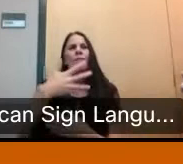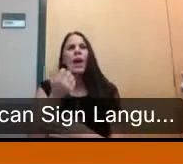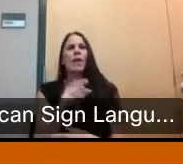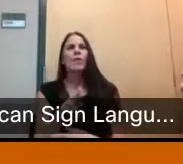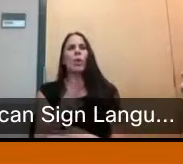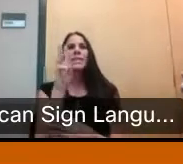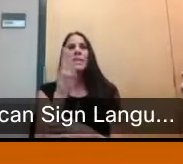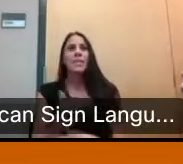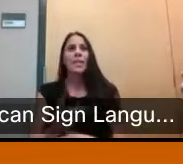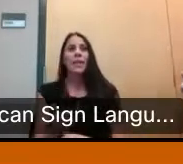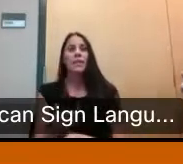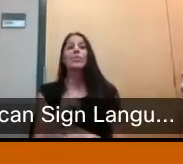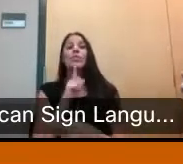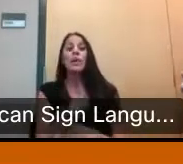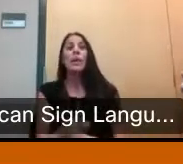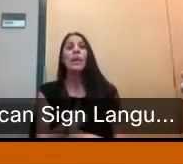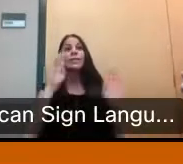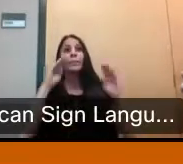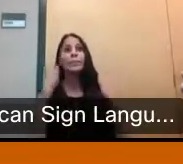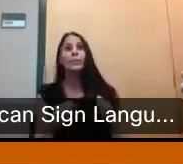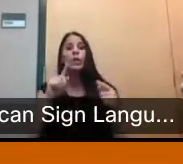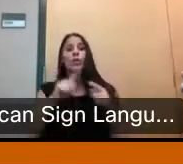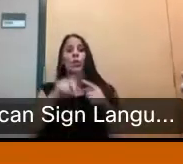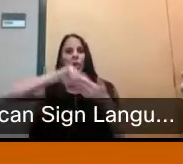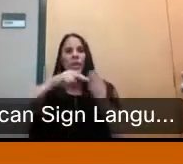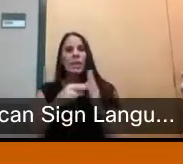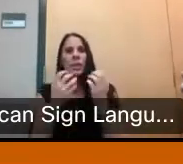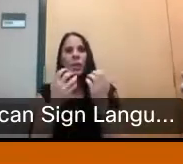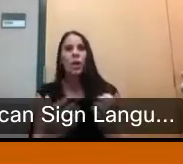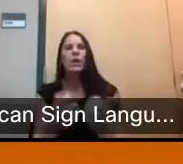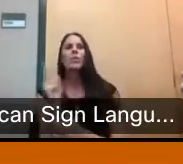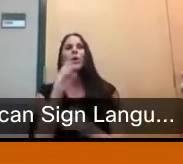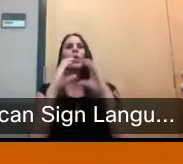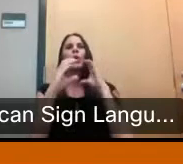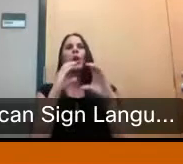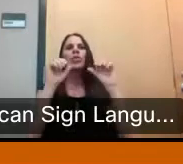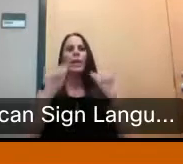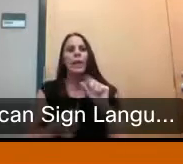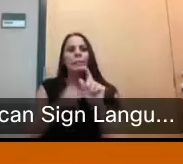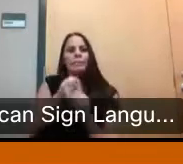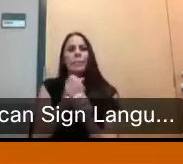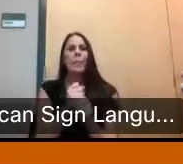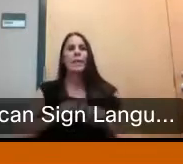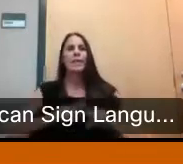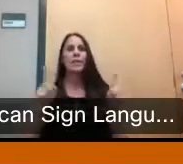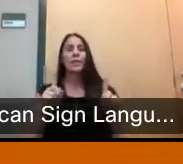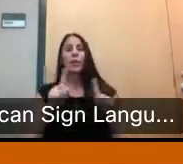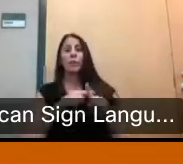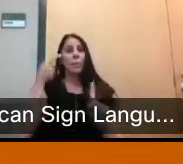important to our intended audiences where communication can make a difference. From there, you think strategy, like, who are we talking to? What do we want to say